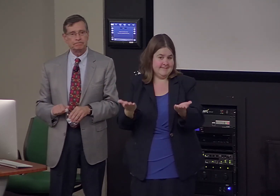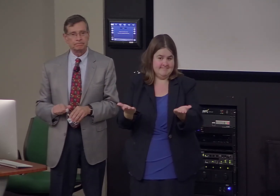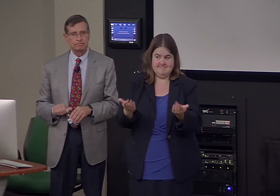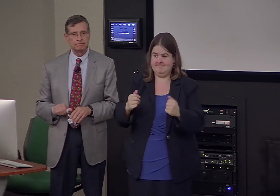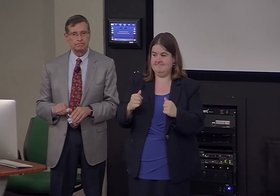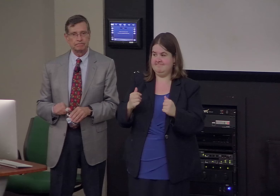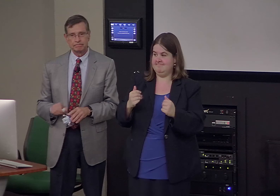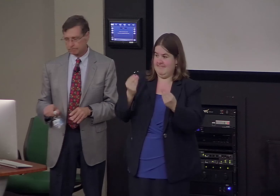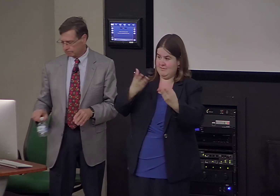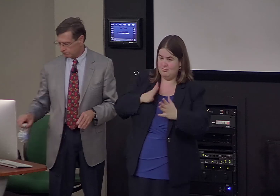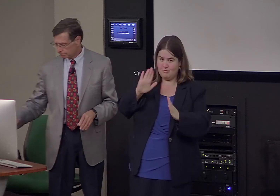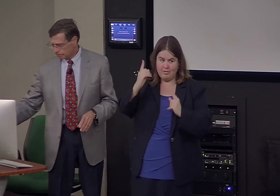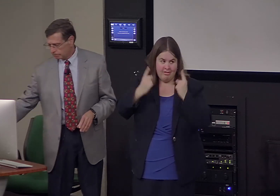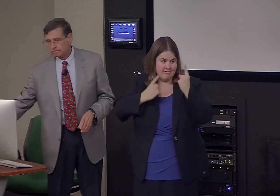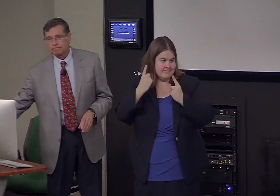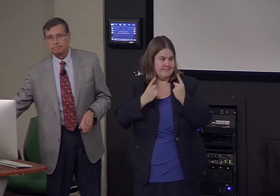Let us know what you think.